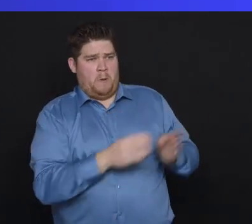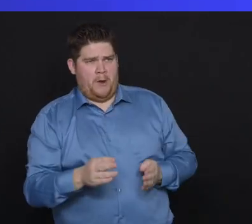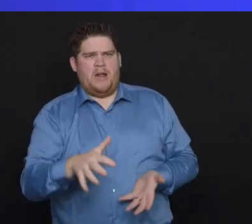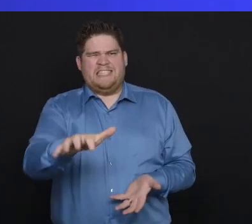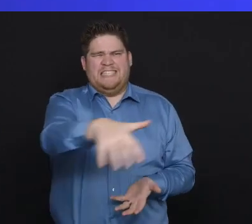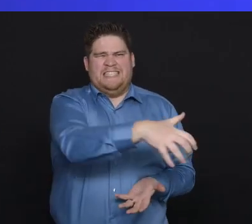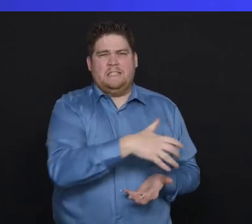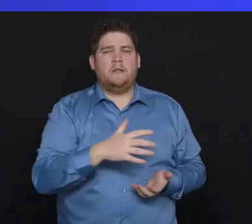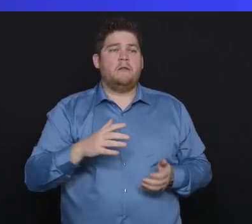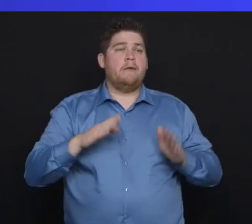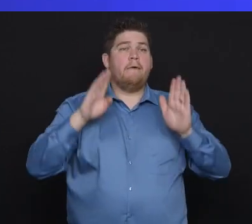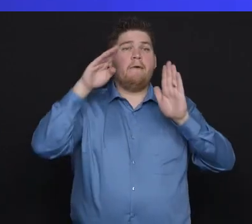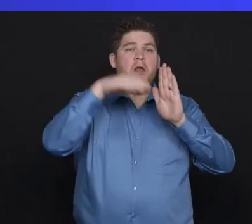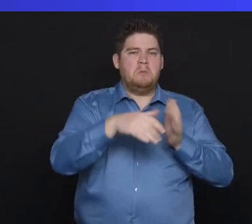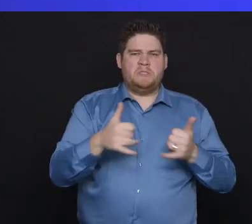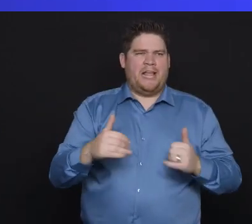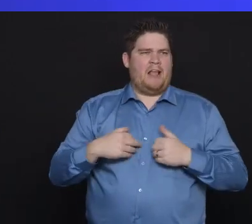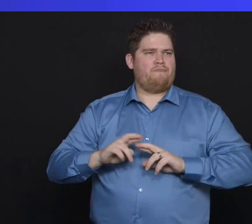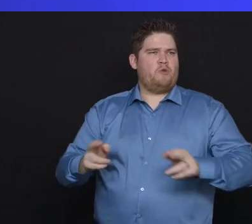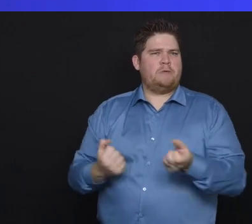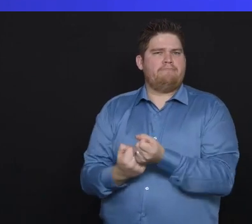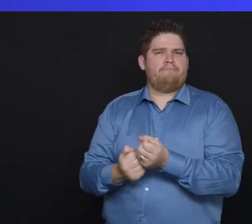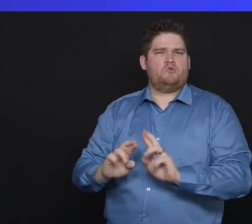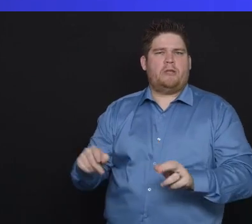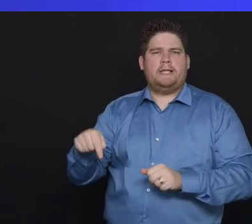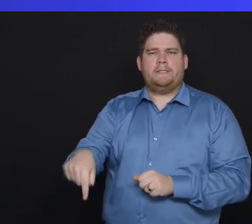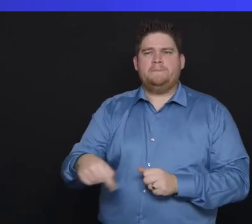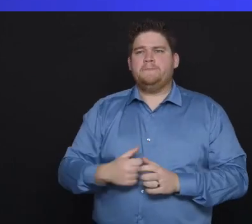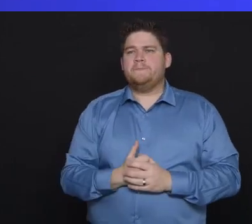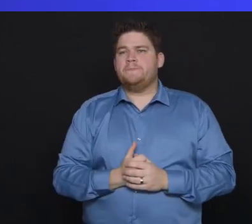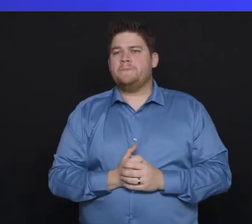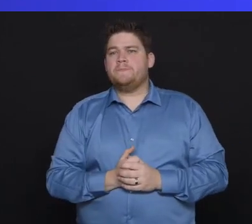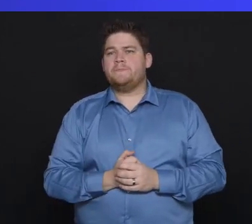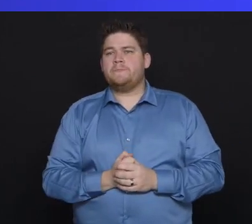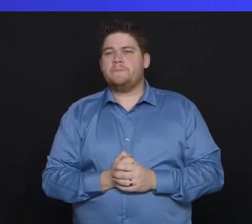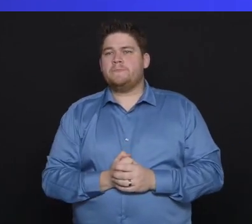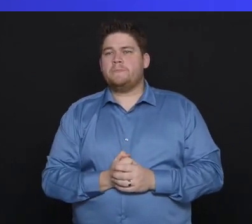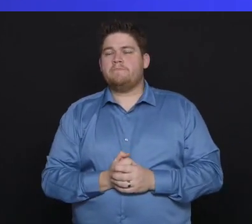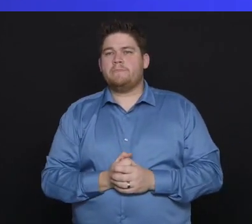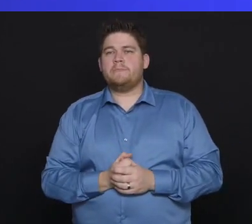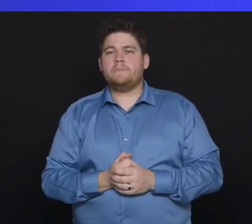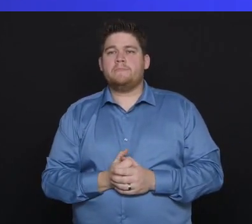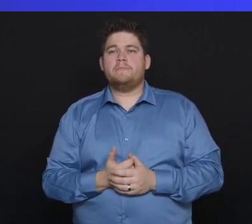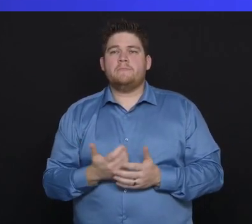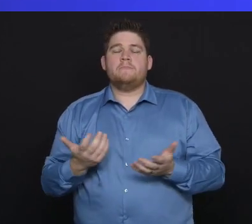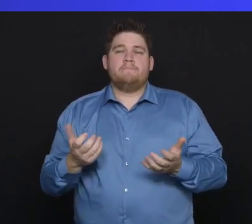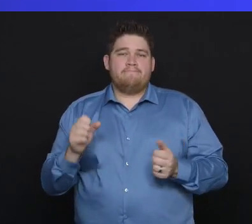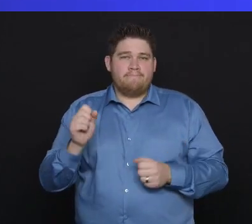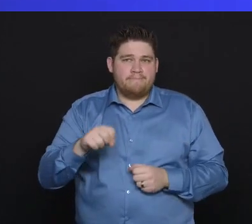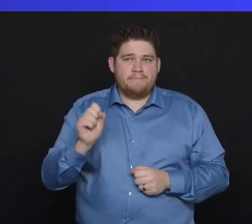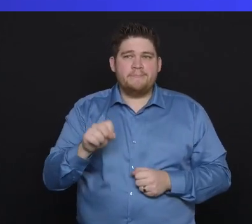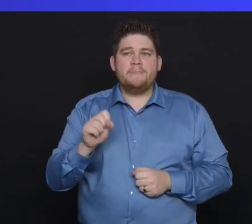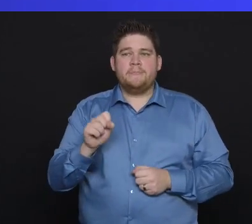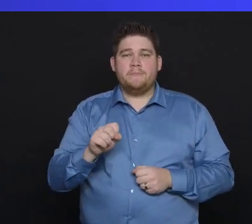level of this epidemic, this pandemic, has been a surprise to most public health people in the world, the extent of it.